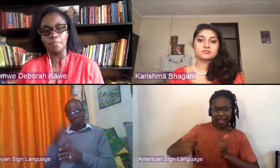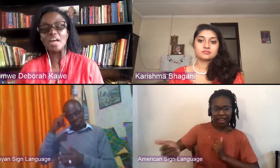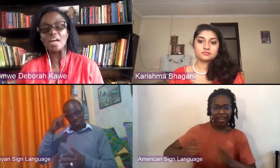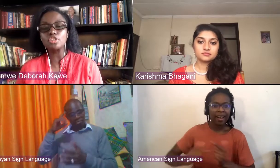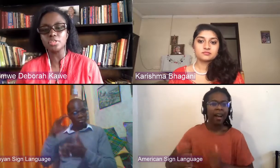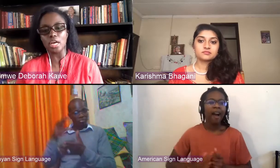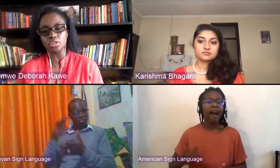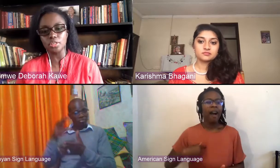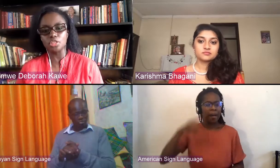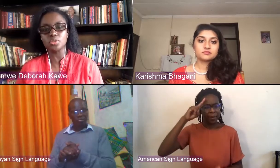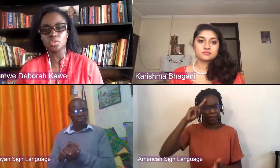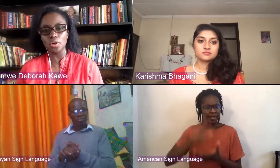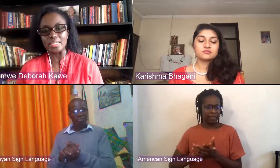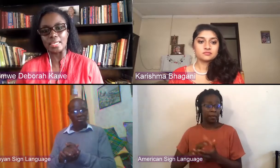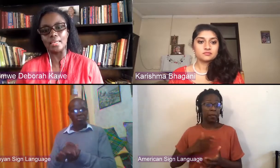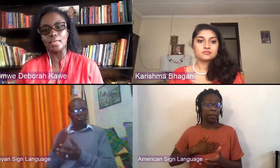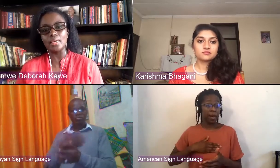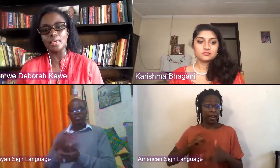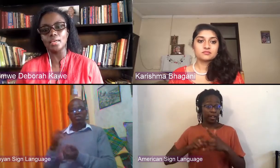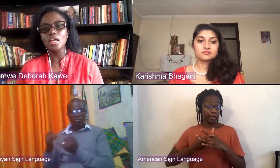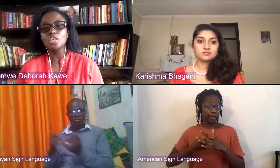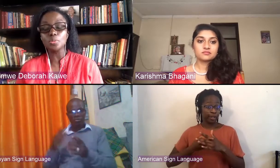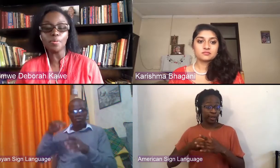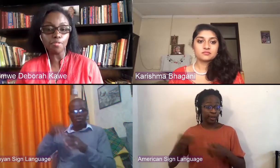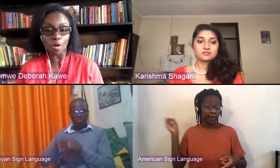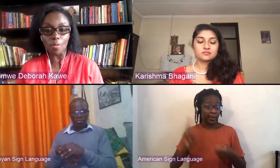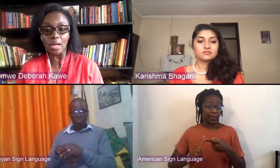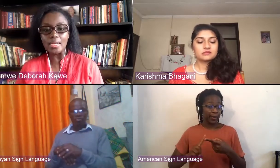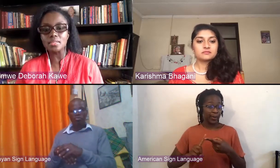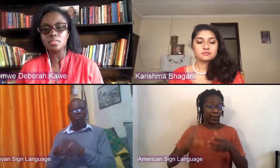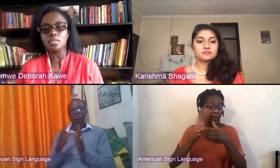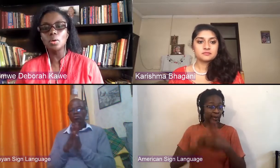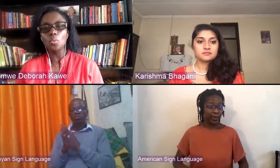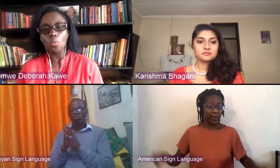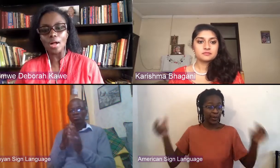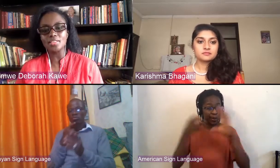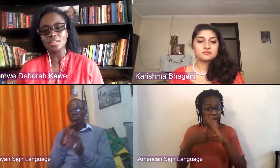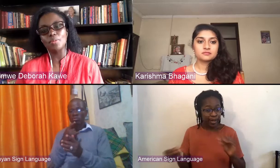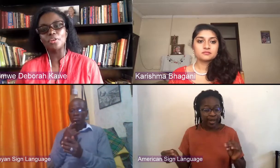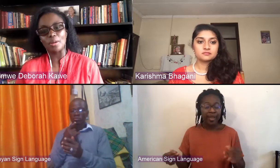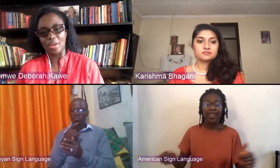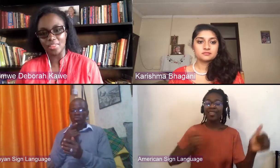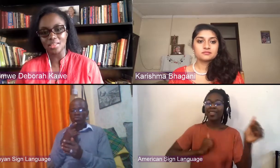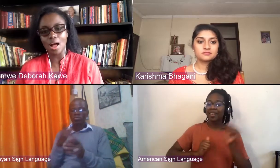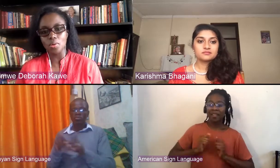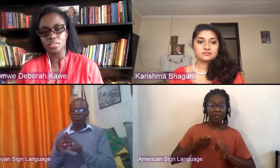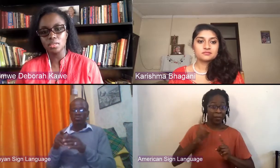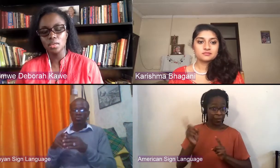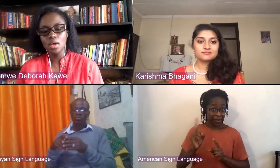my introduction into storytelling to performance was in my grandmother's house.